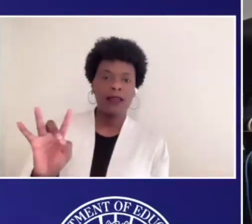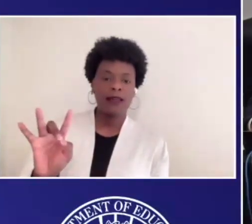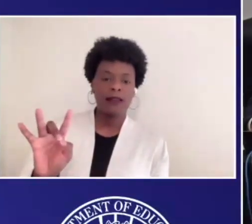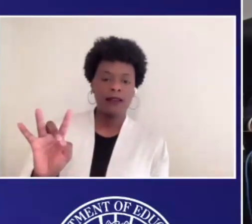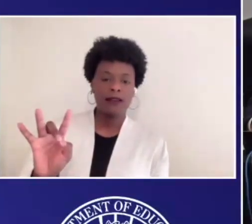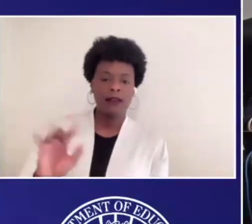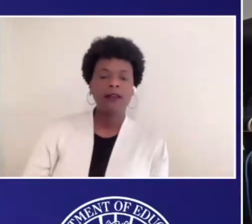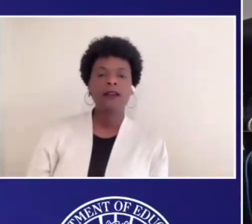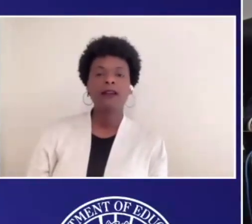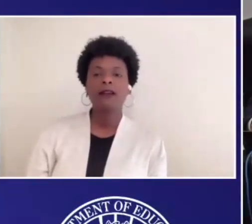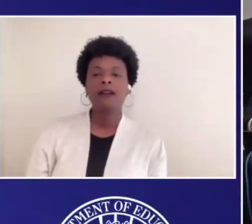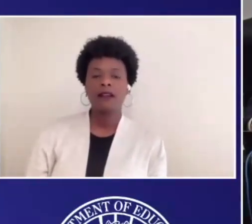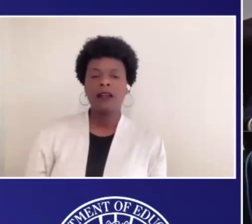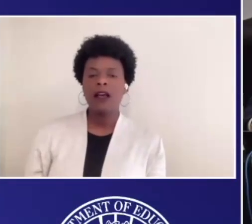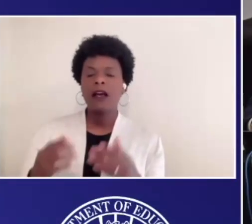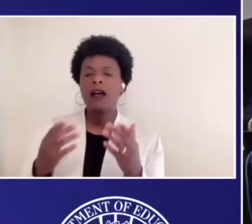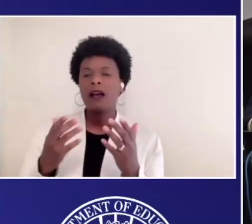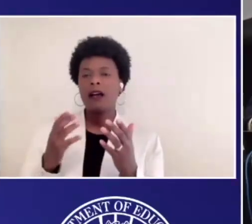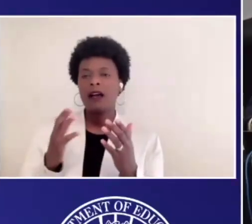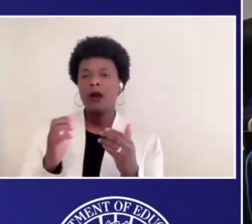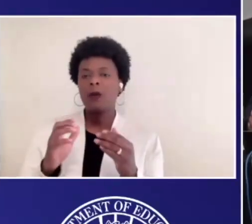Let me get you that discussion draft number.